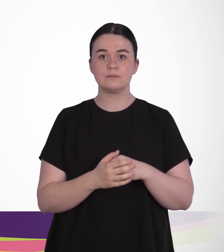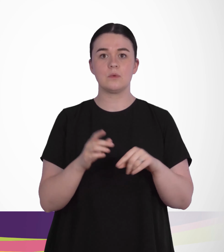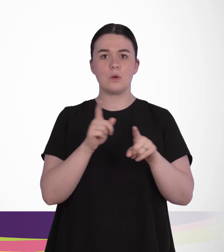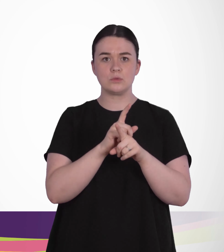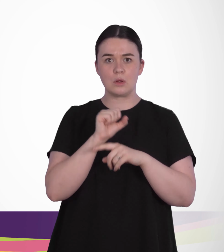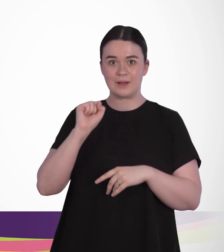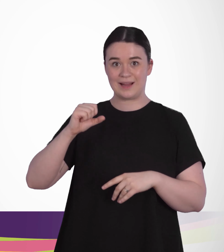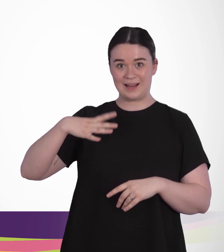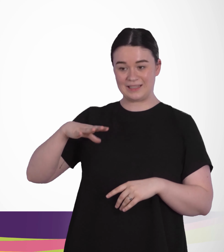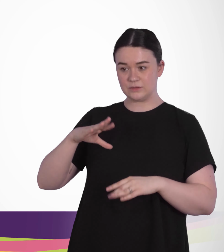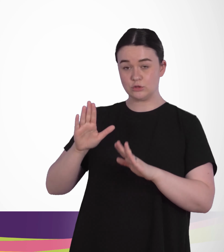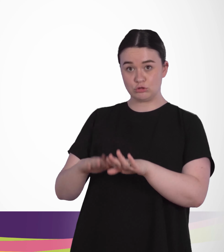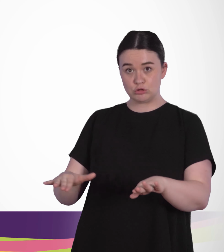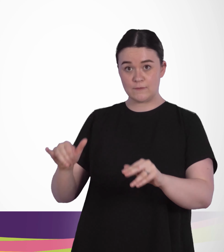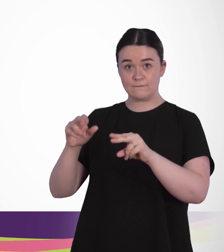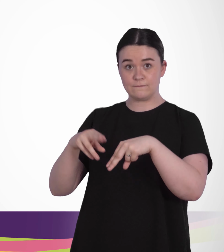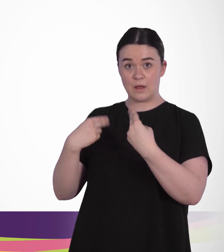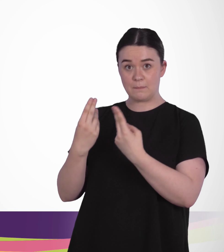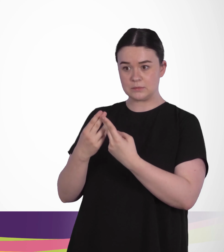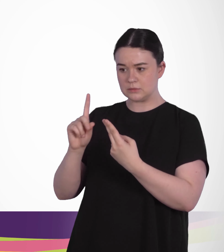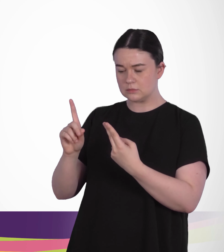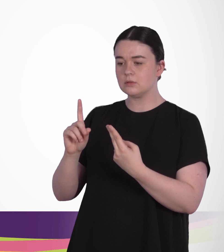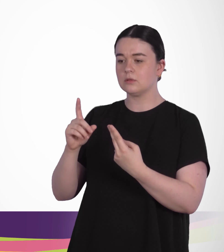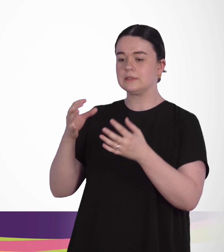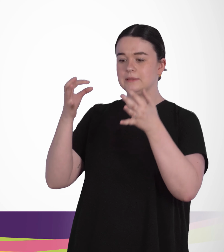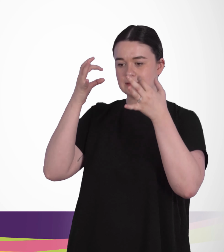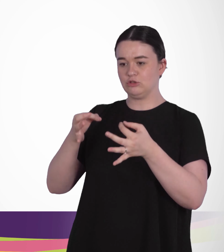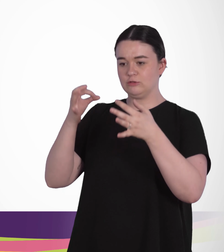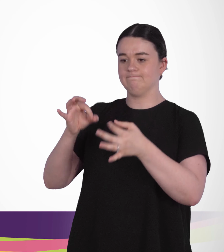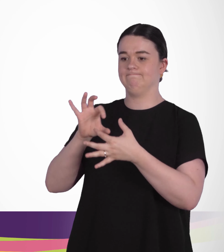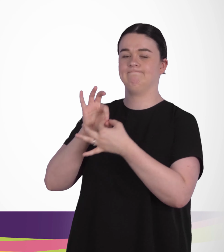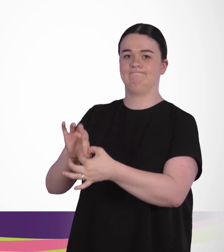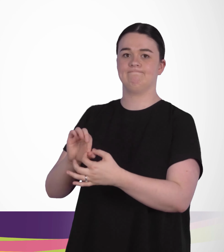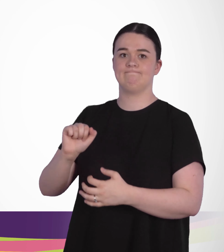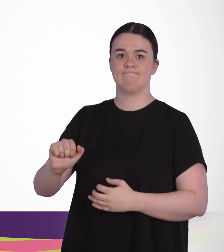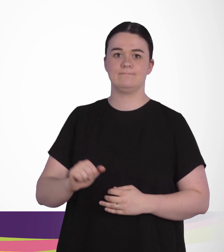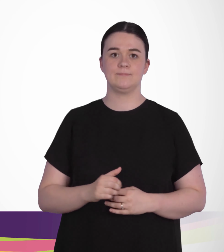putting the needs of children and families at the centre of decisions.